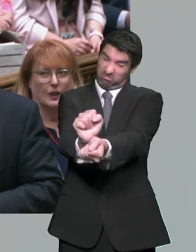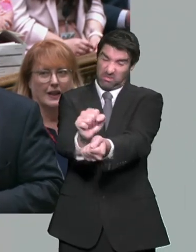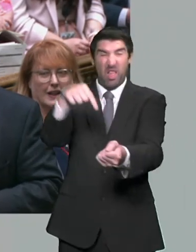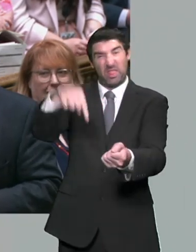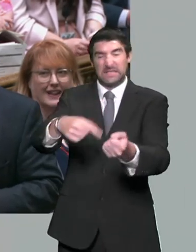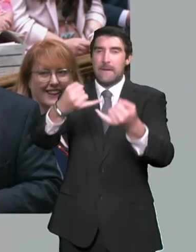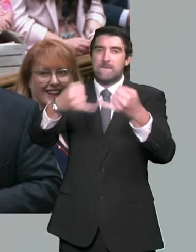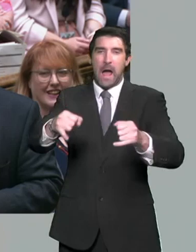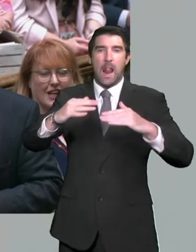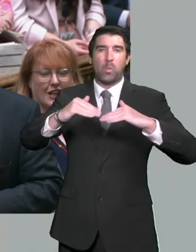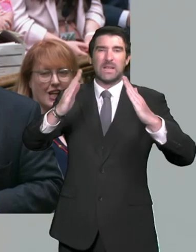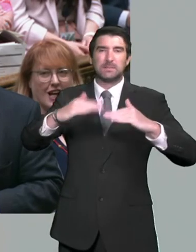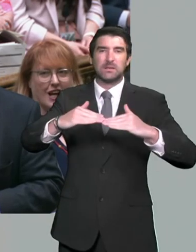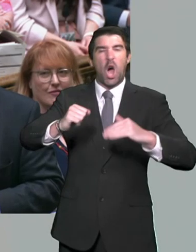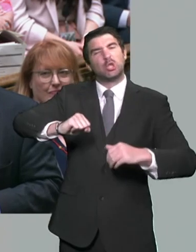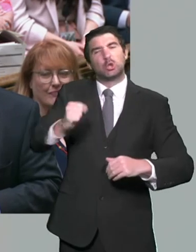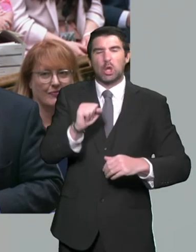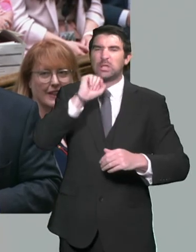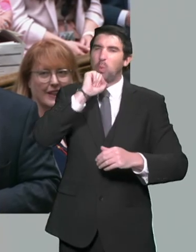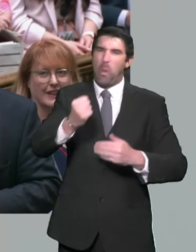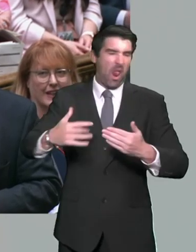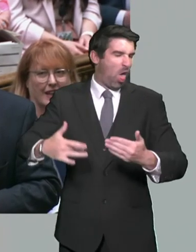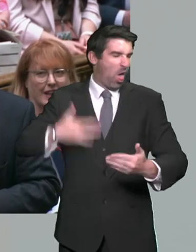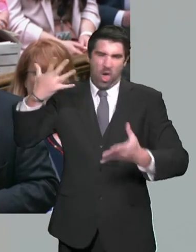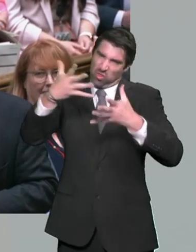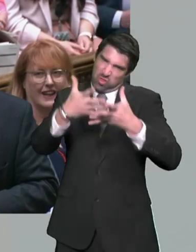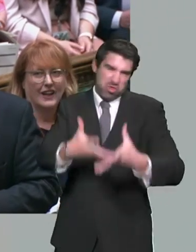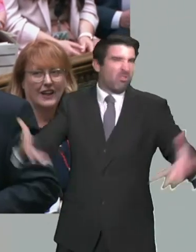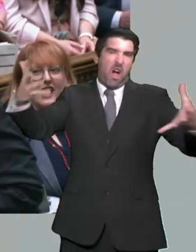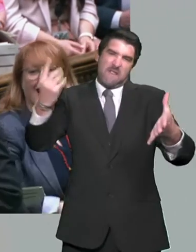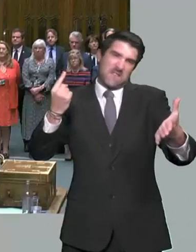system? Stop the world, Scotland wants to get on.